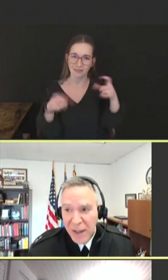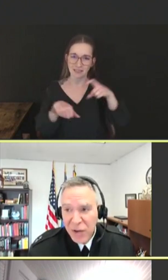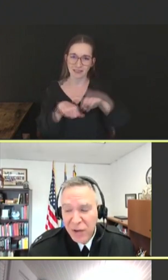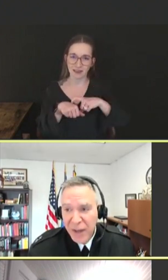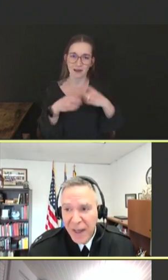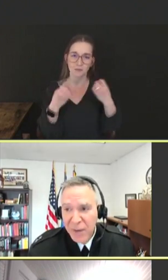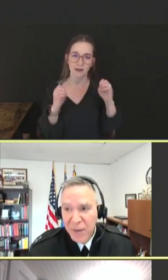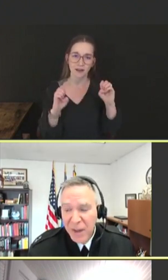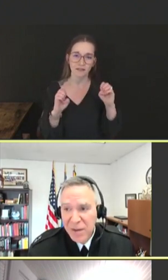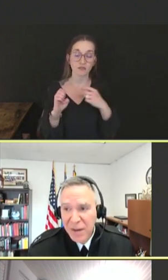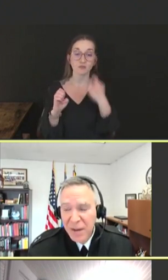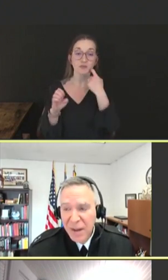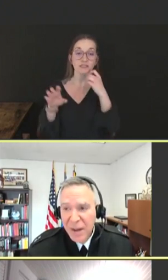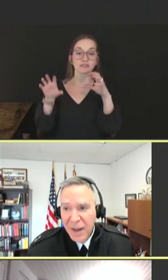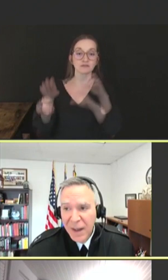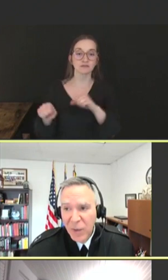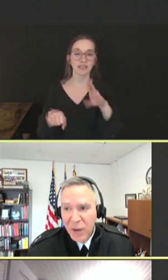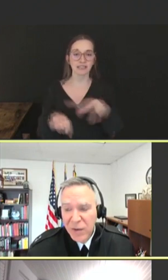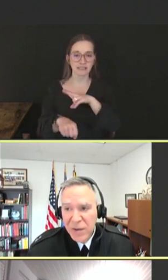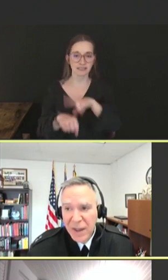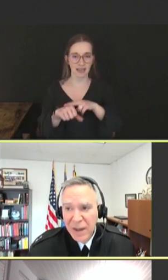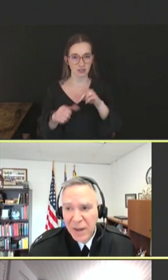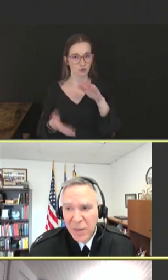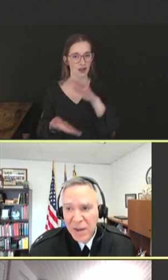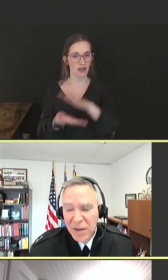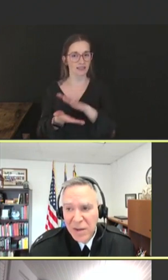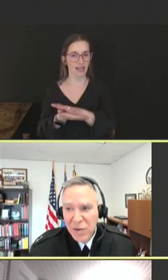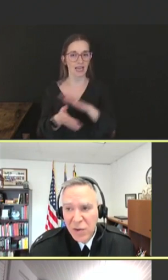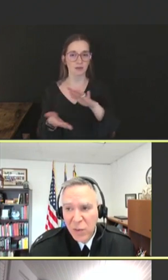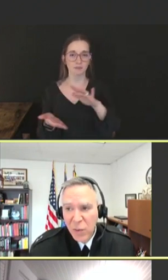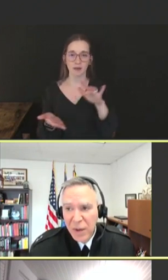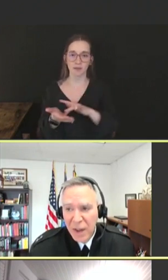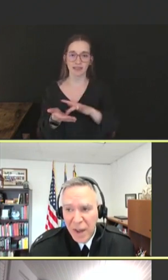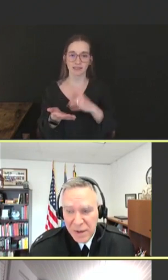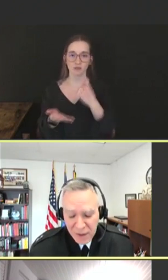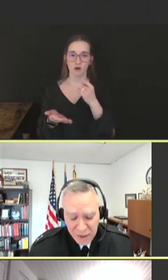the National Academy of Medicine and one of their standing committees to start organizing